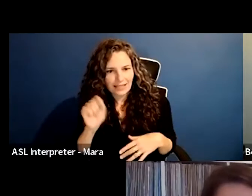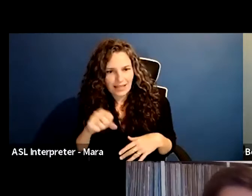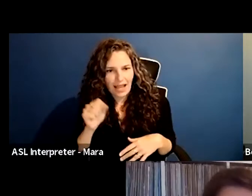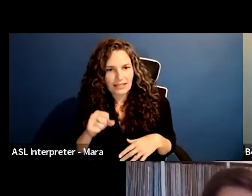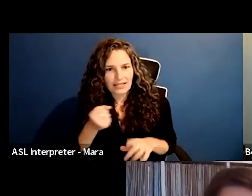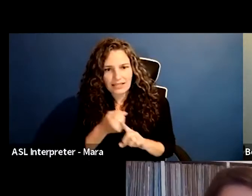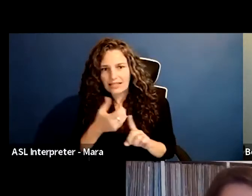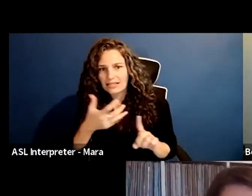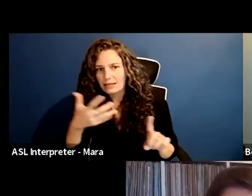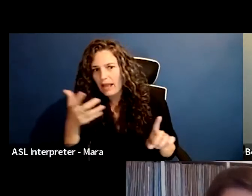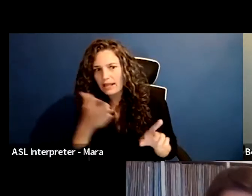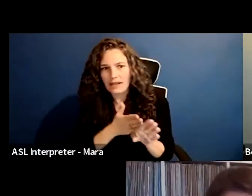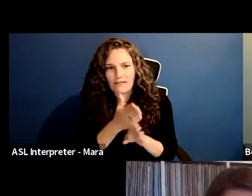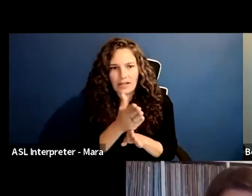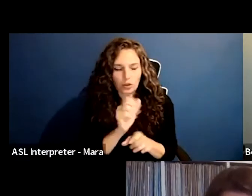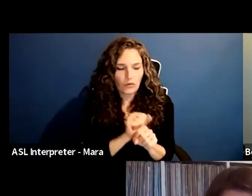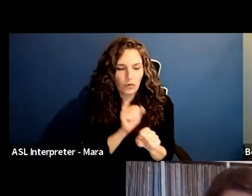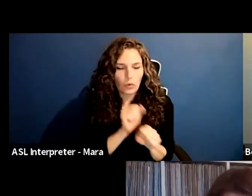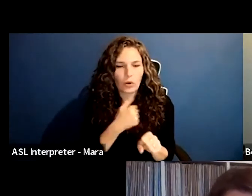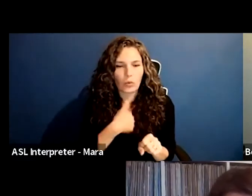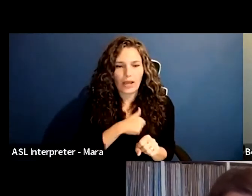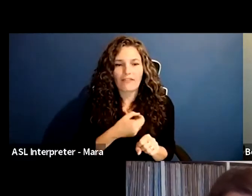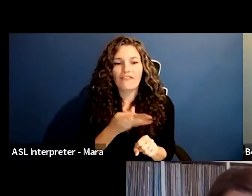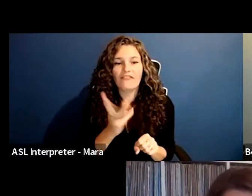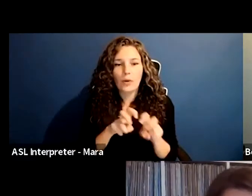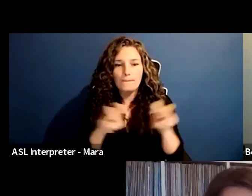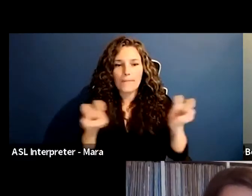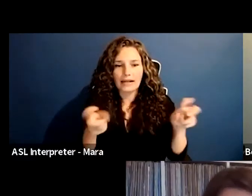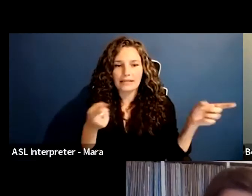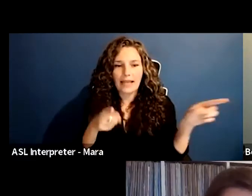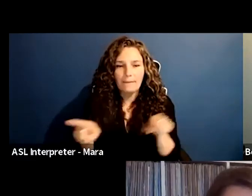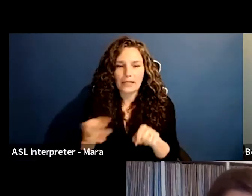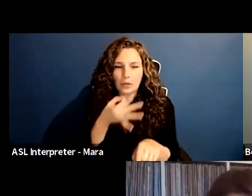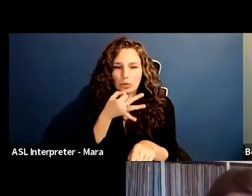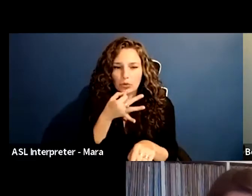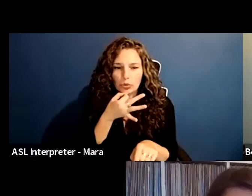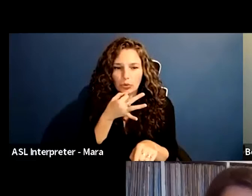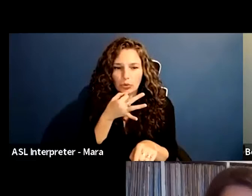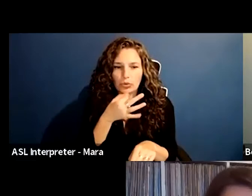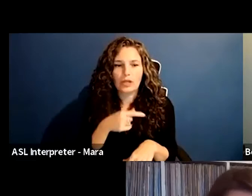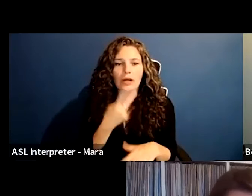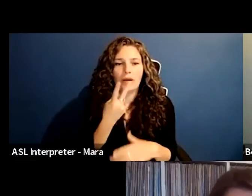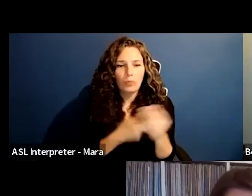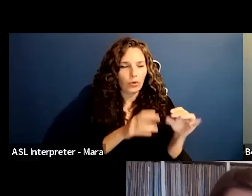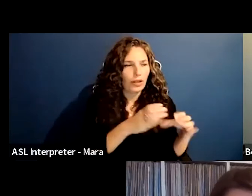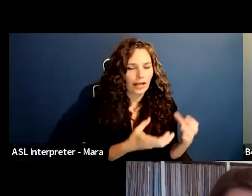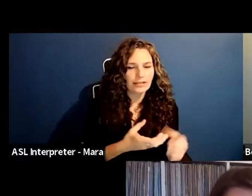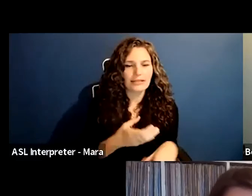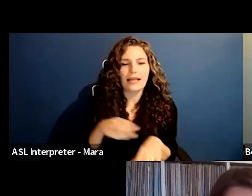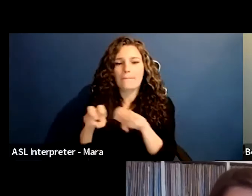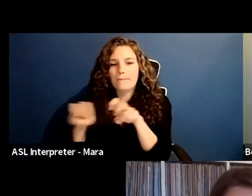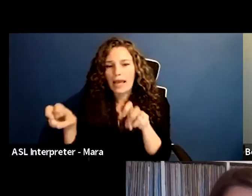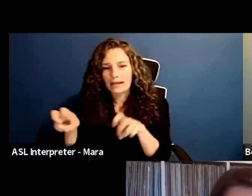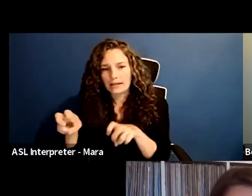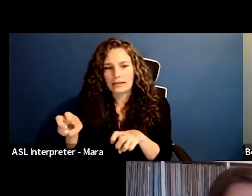and we do have a couple of panels coming shortly. Classes and panels in the voiceover lab about dubbing.